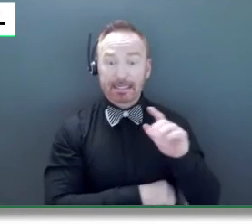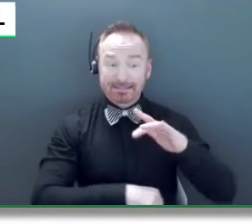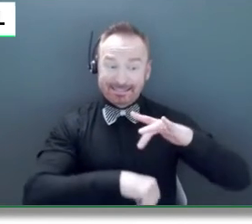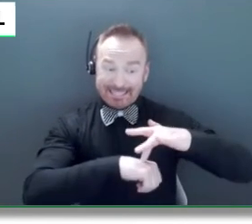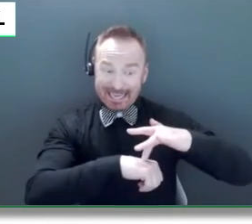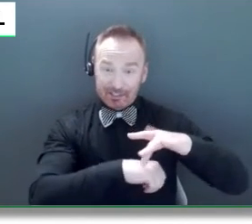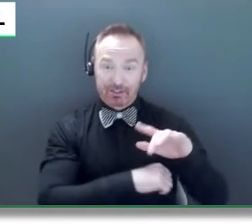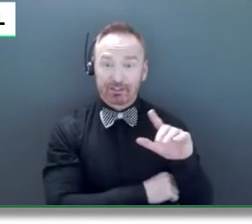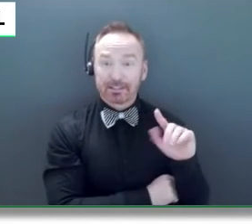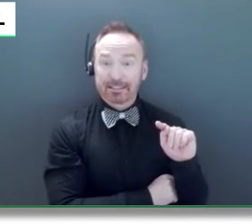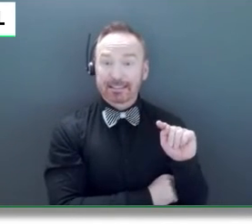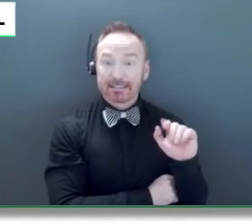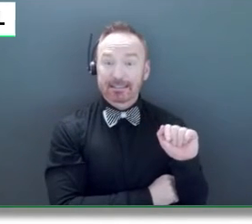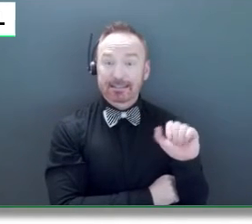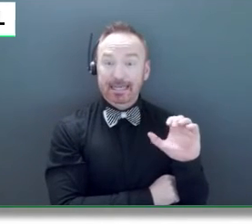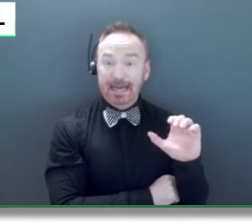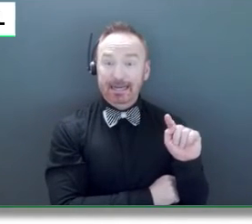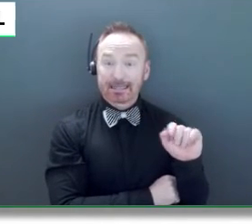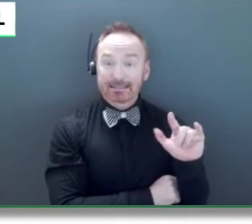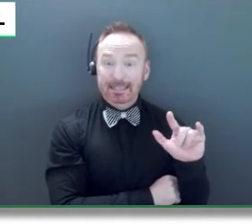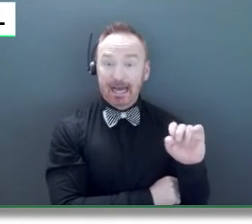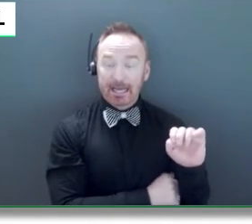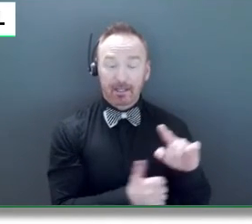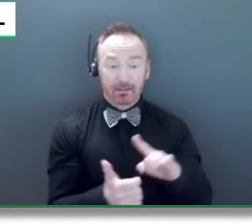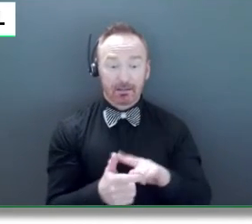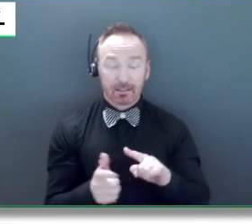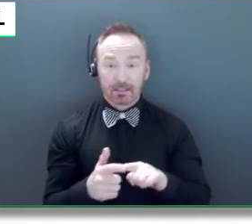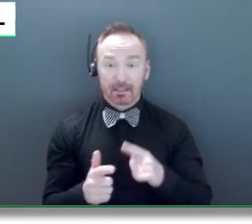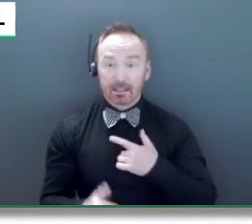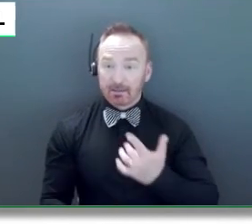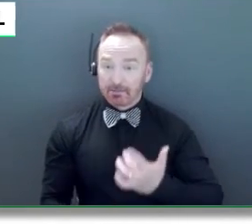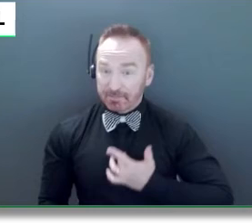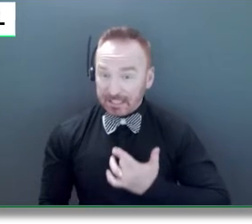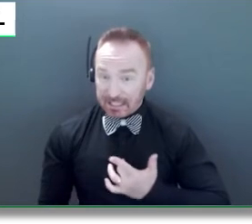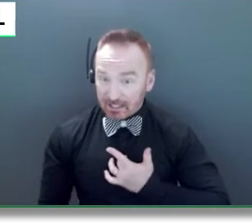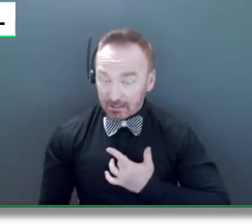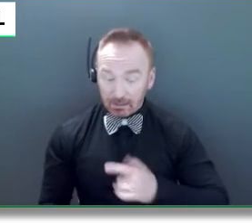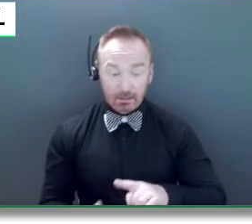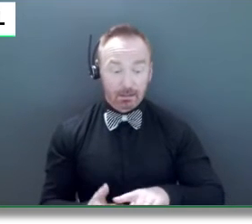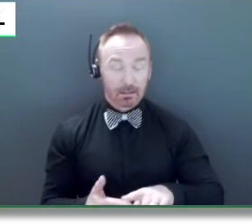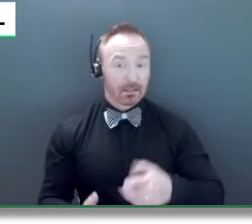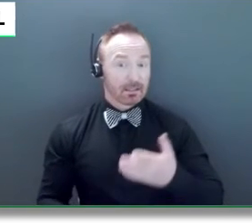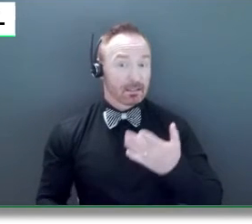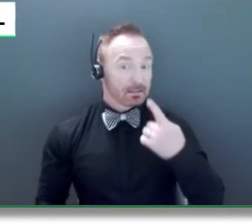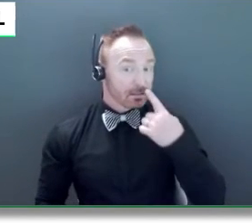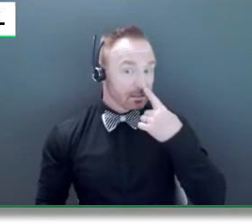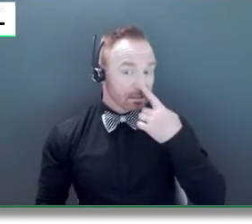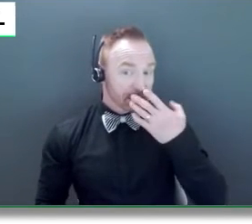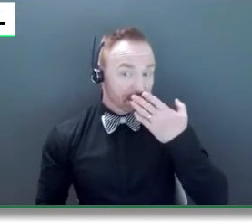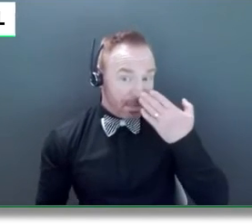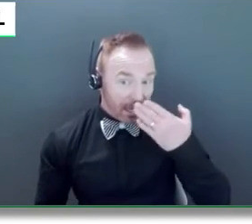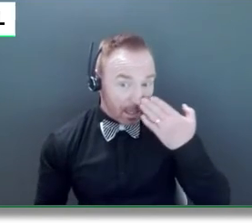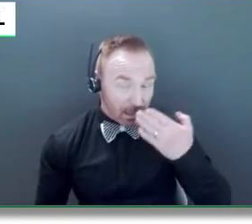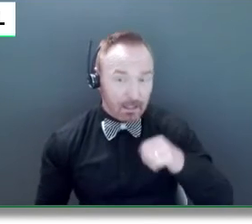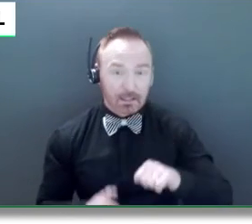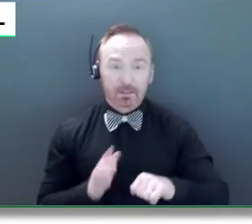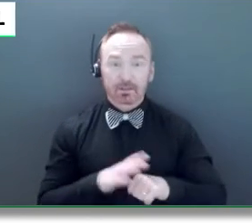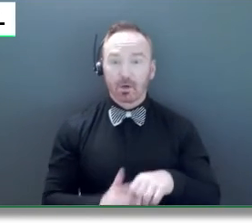listen to, and I would say the experts are the ones that are the park staff doing that incredible interpretation programs. And